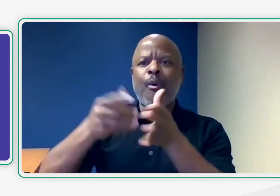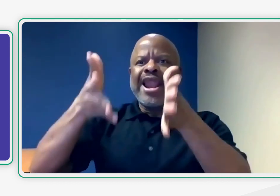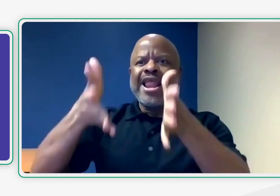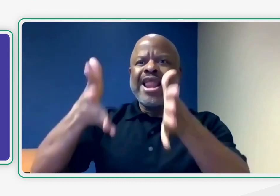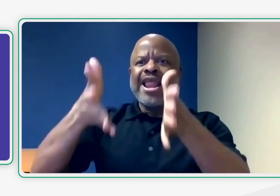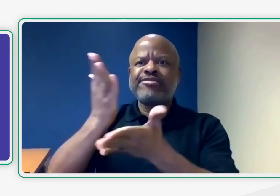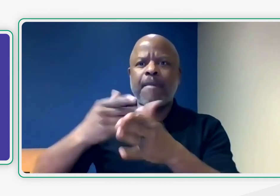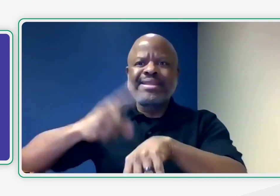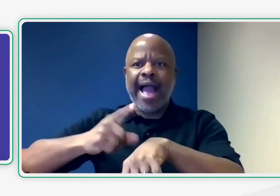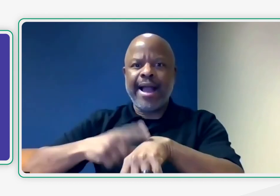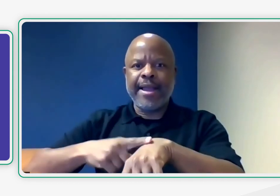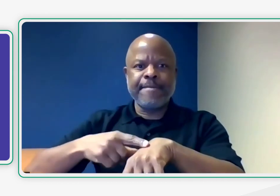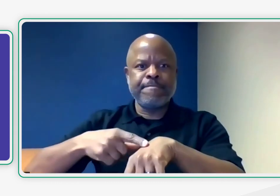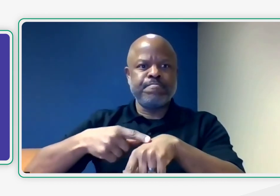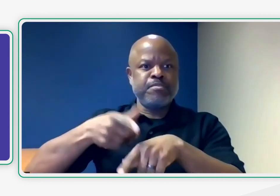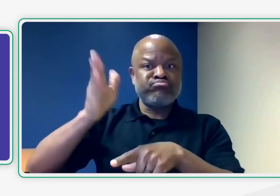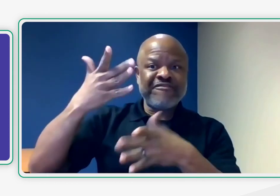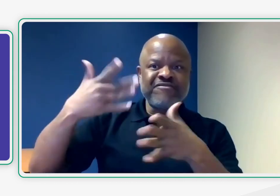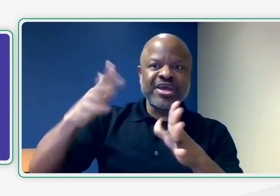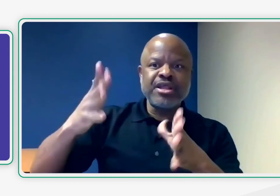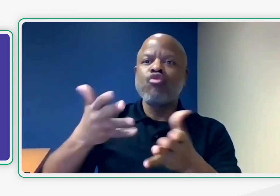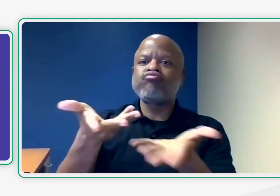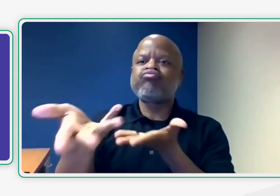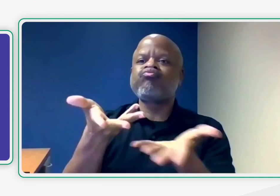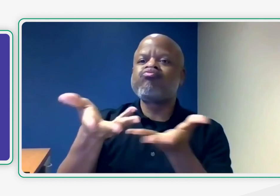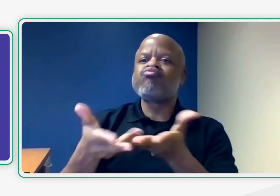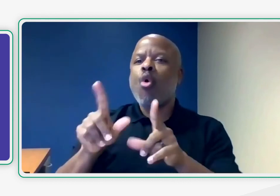responding to them through the Q&A. And, at the end, we will have time